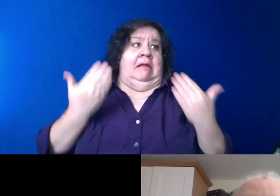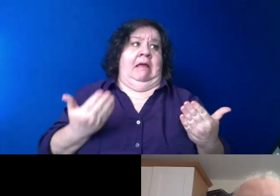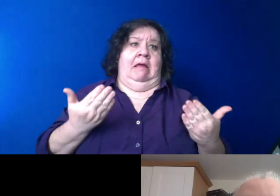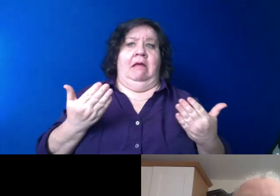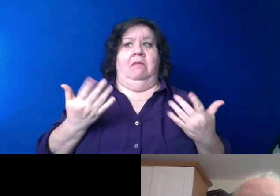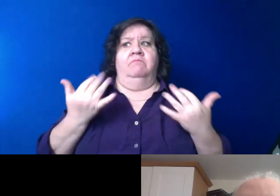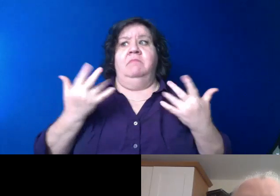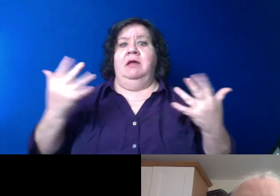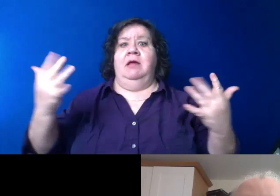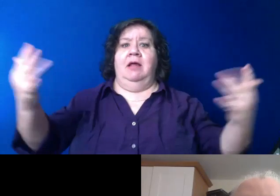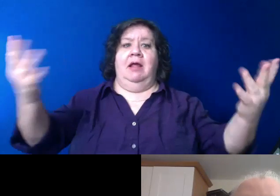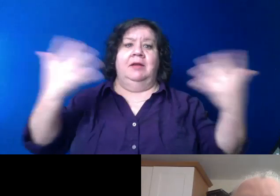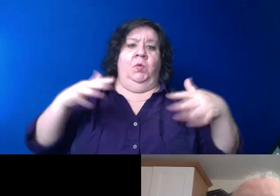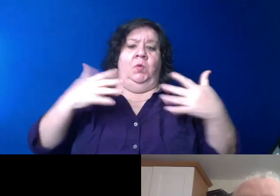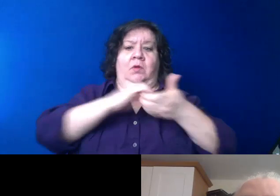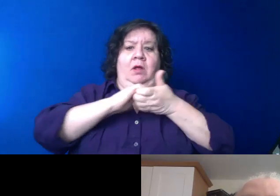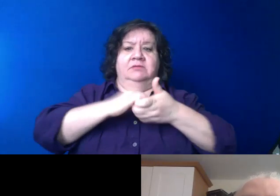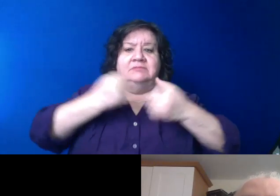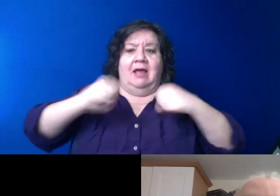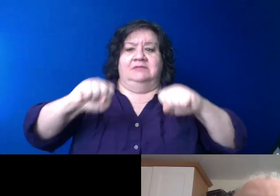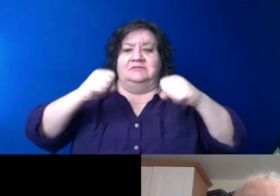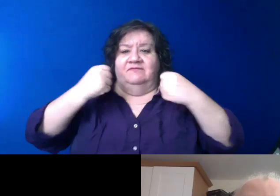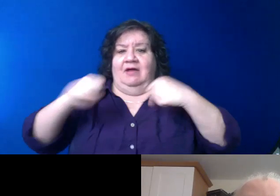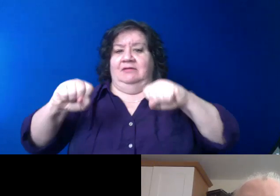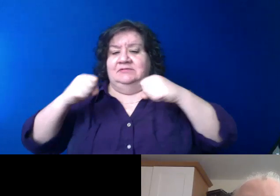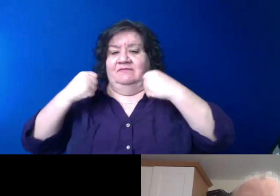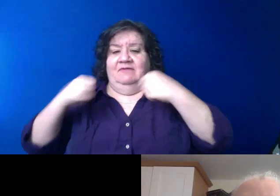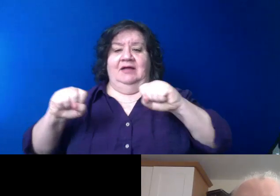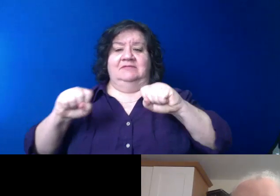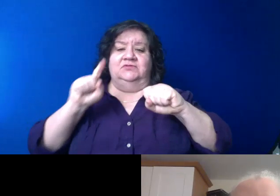from a transportation perspective i mean the european union just adopted the green deal this